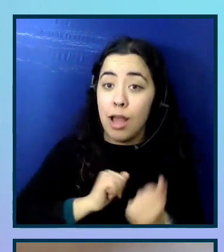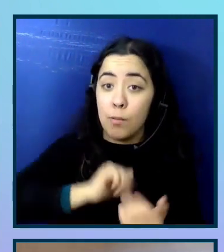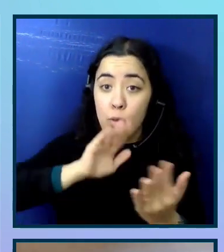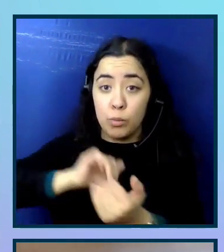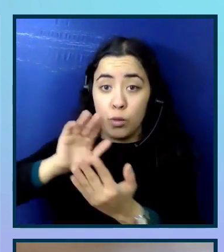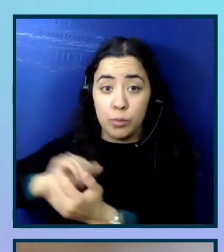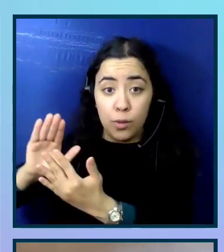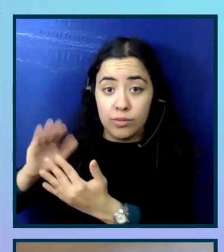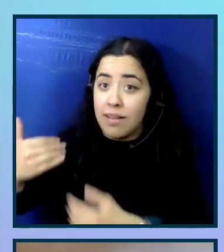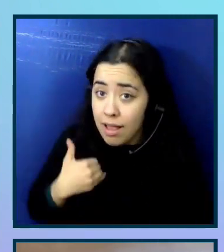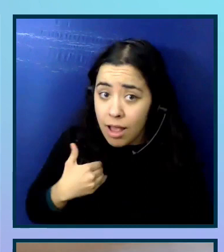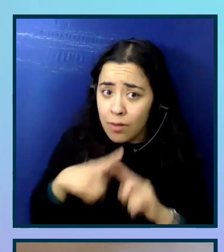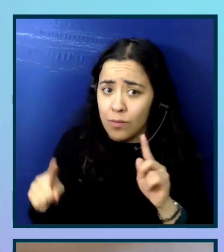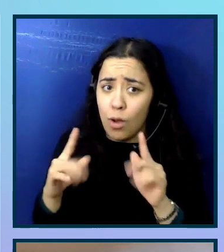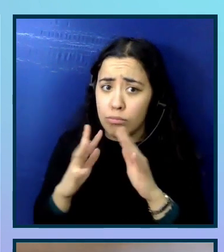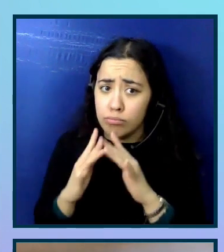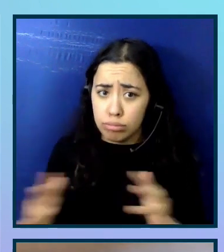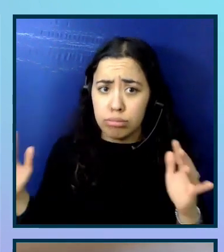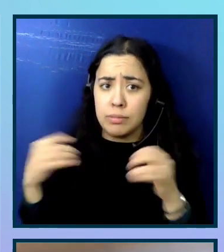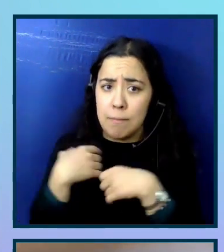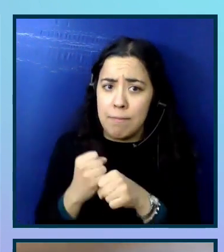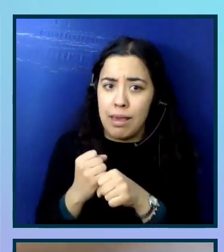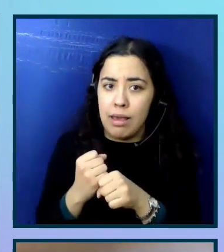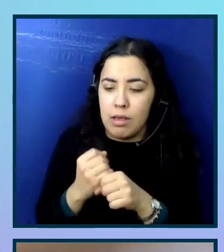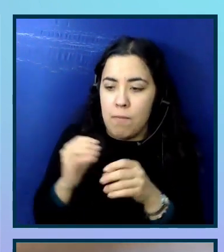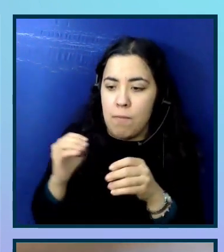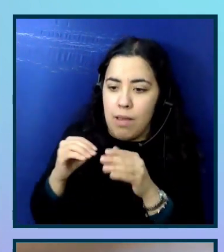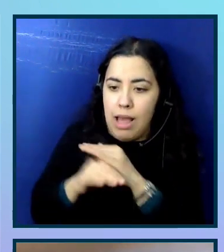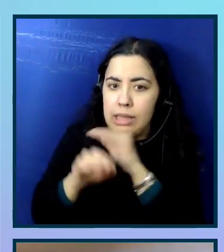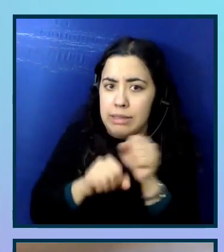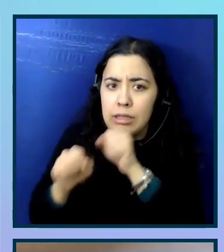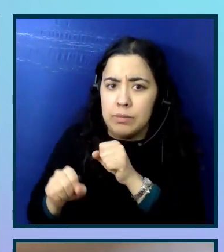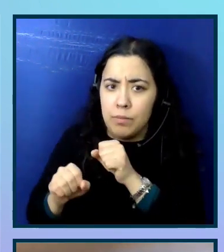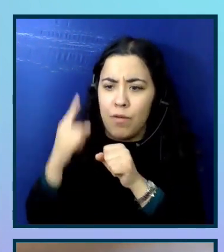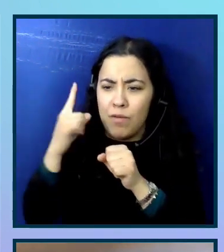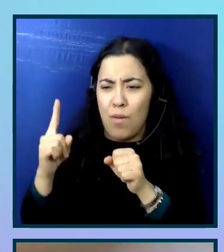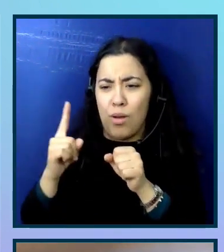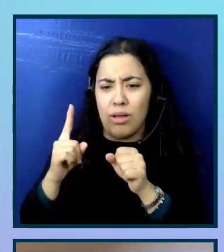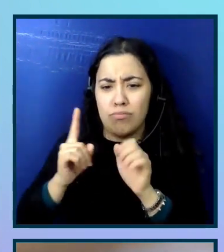for creating something that is accessible for diverse disabilities.